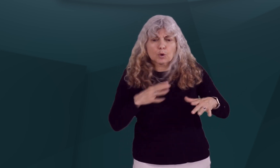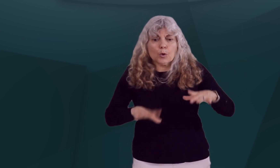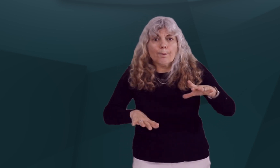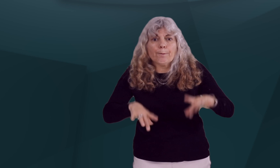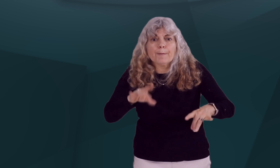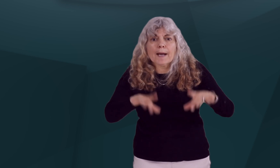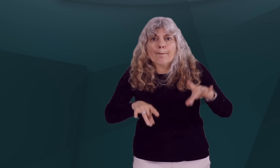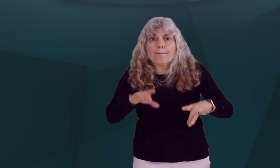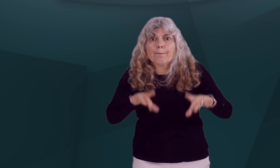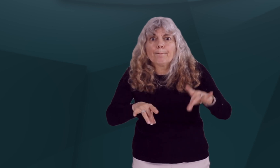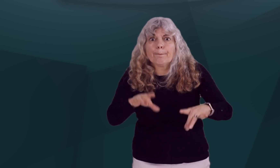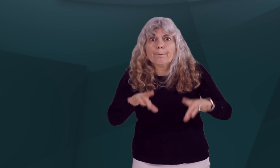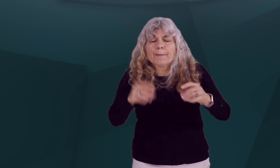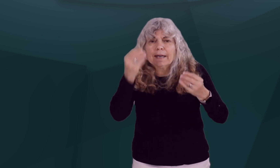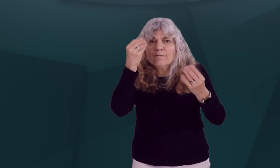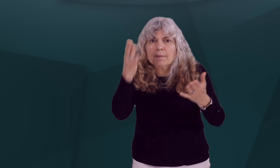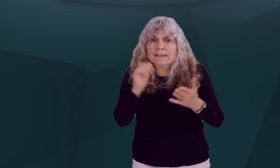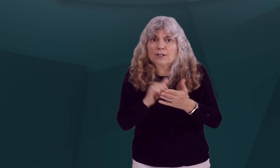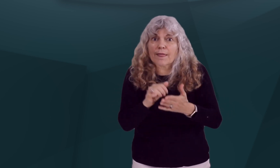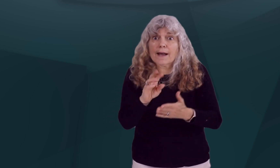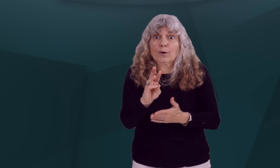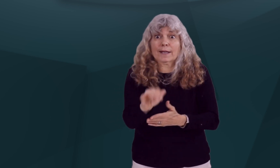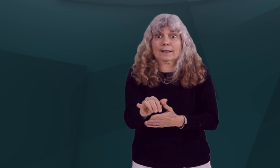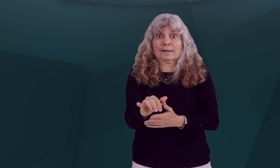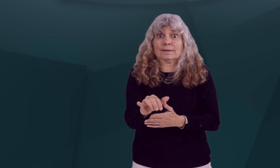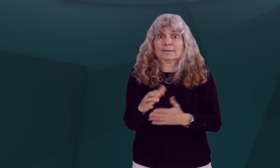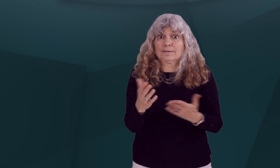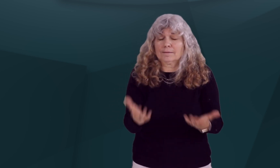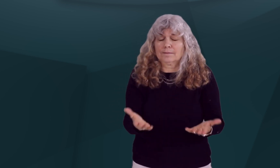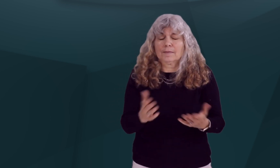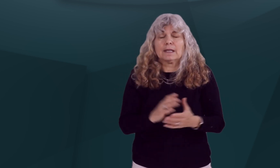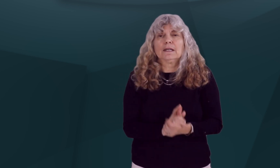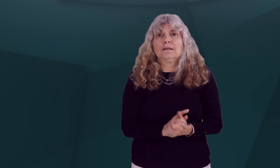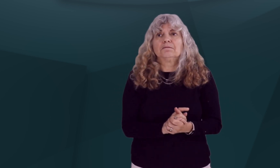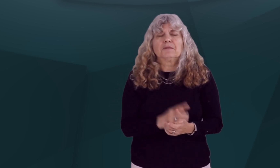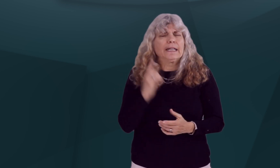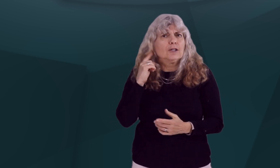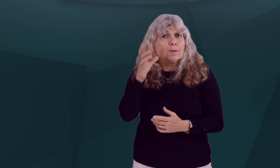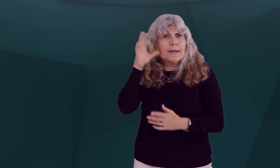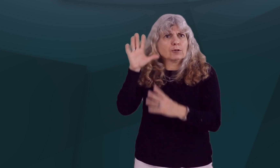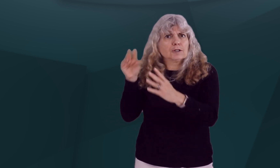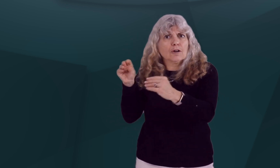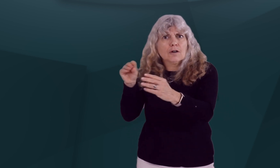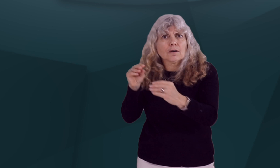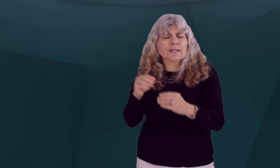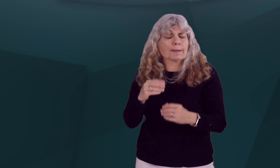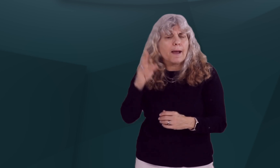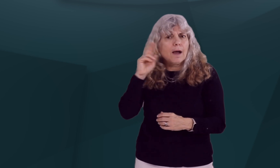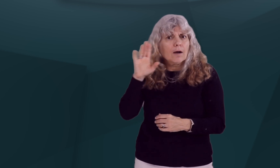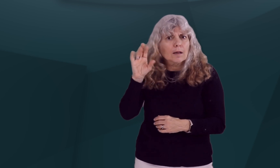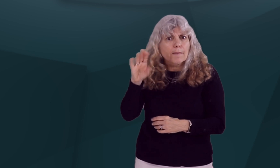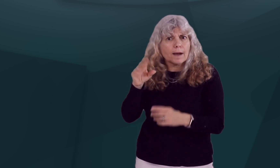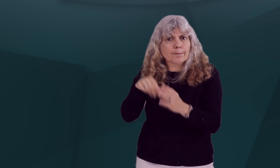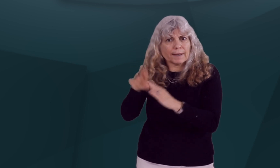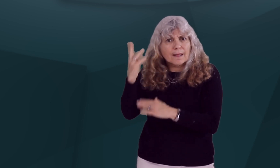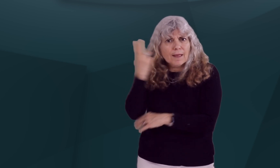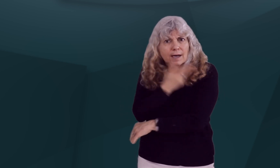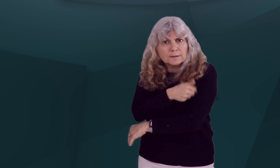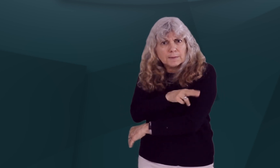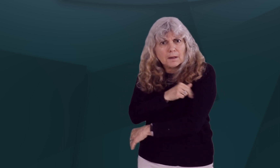Maybe you went to a restaurant and you overheard people at the next table talking about things. You pick up so much information that way.